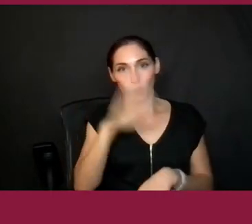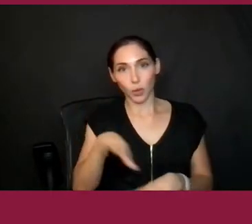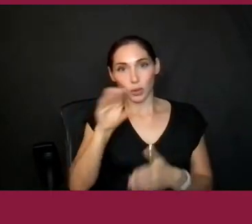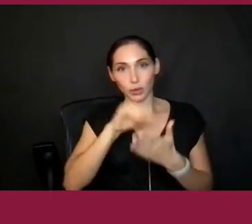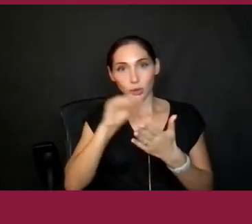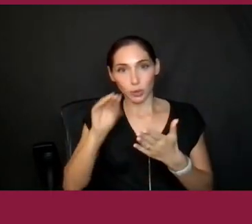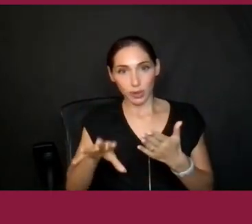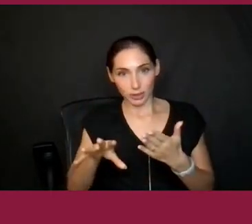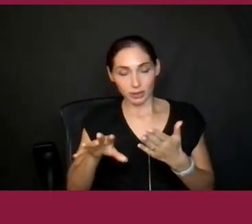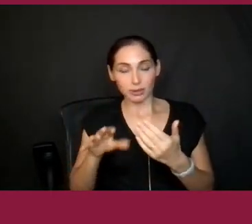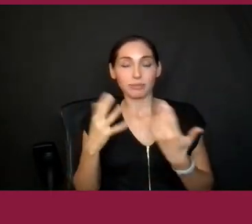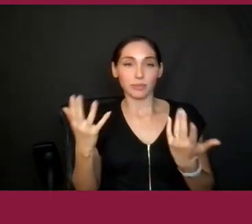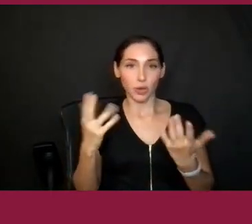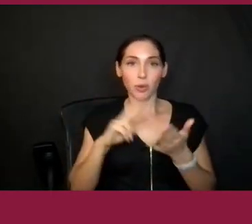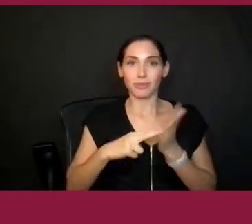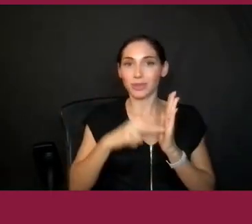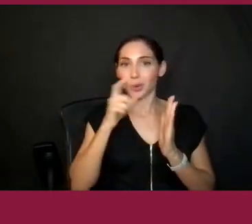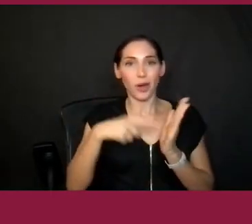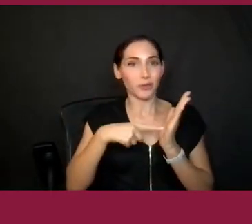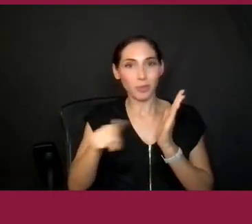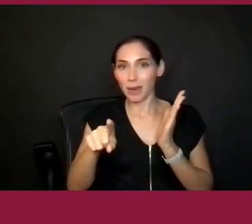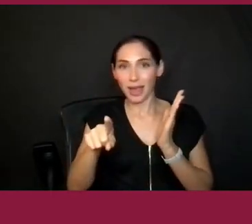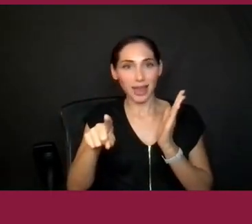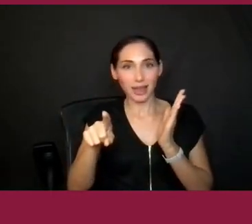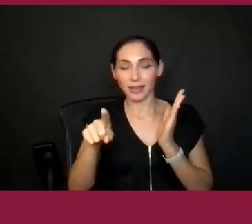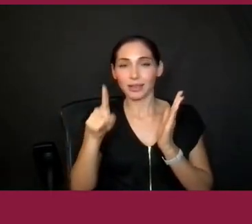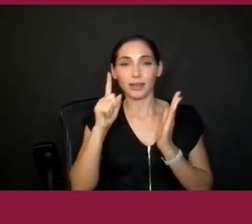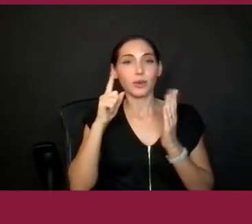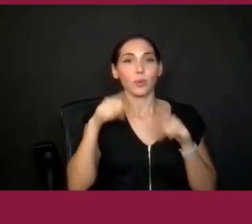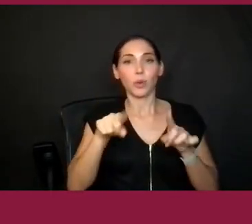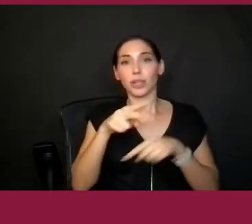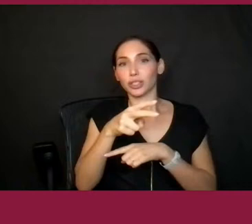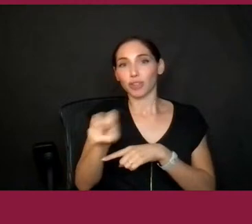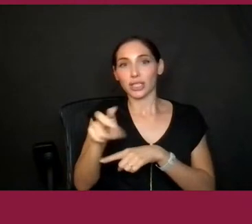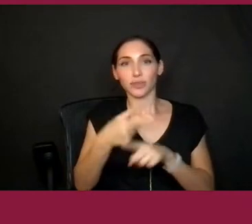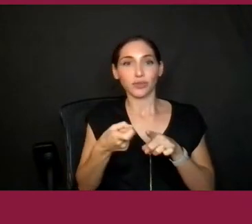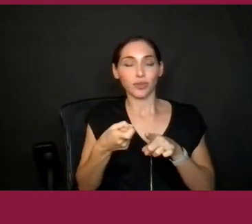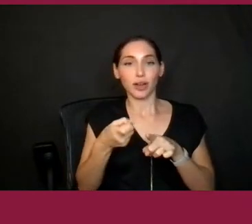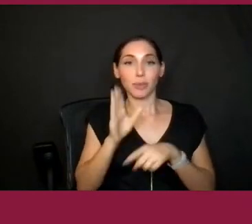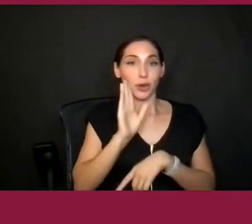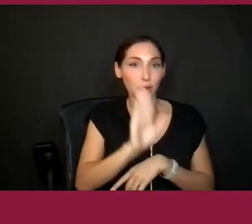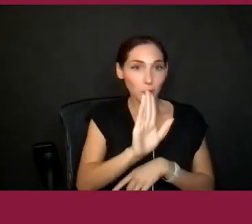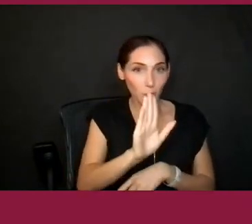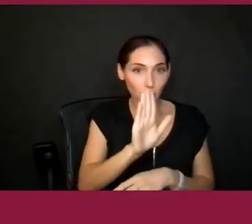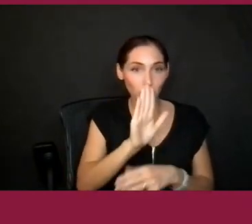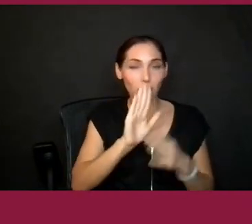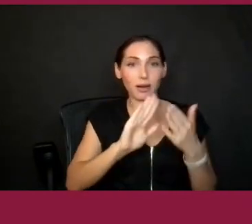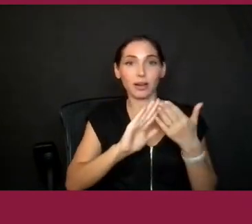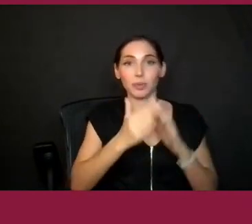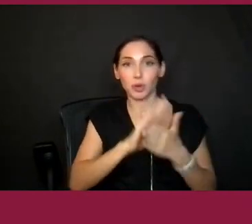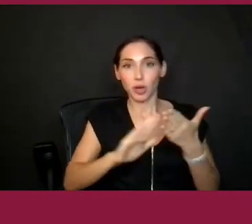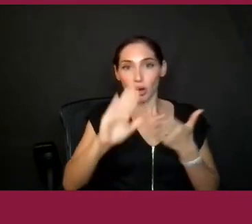Um, so they wouldn't have to pay fees when they transfer from your lower division to the upper